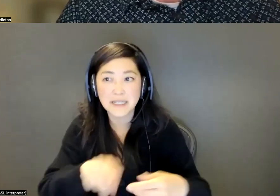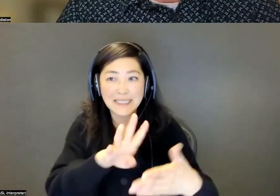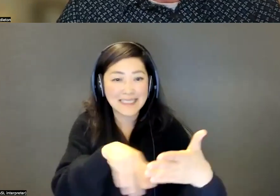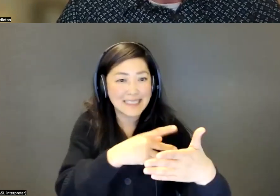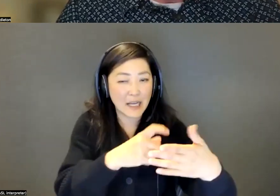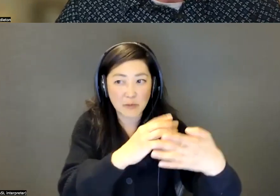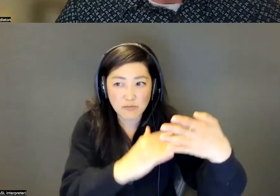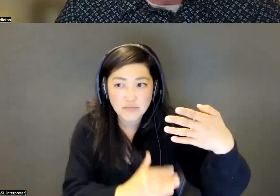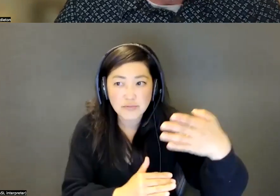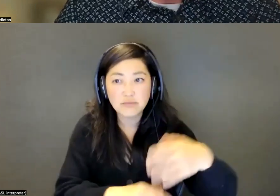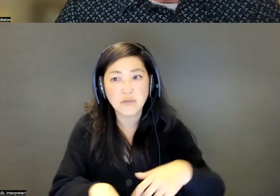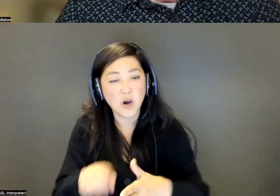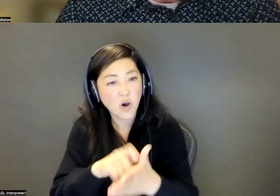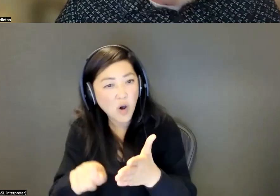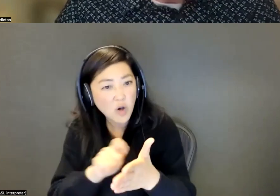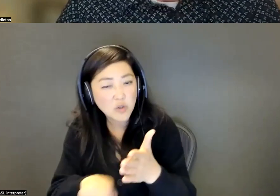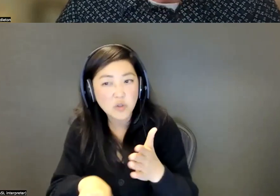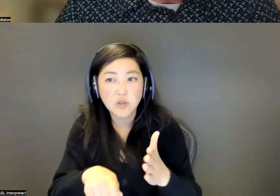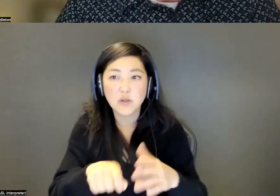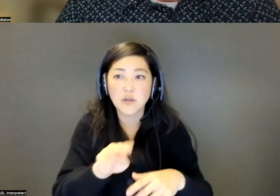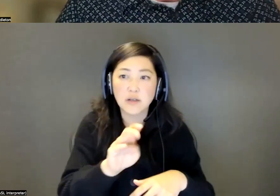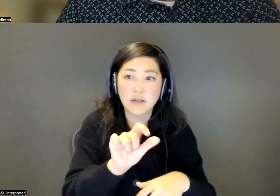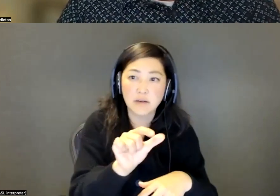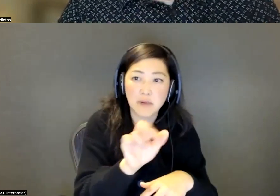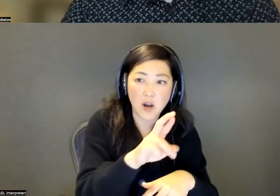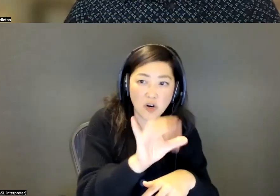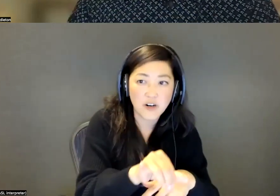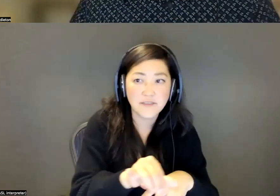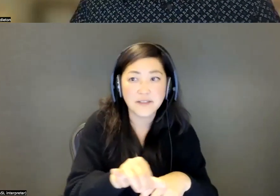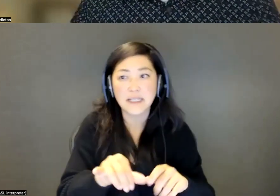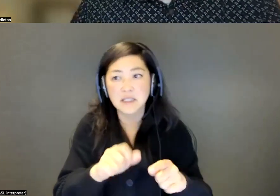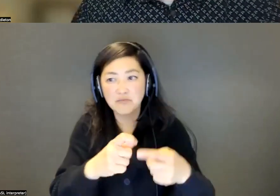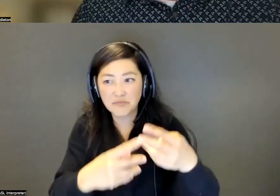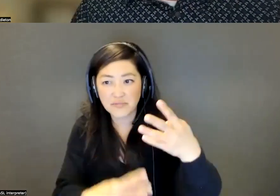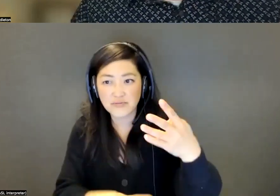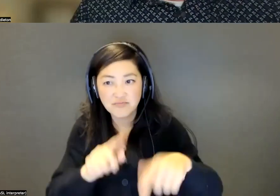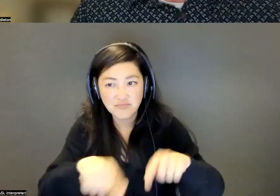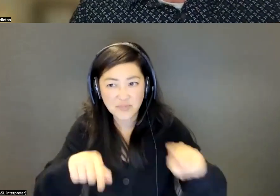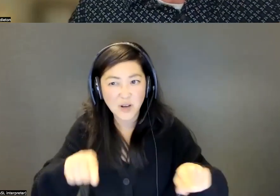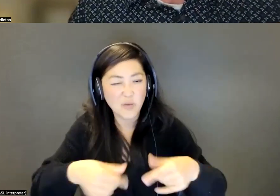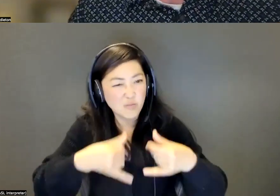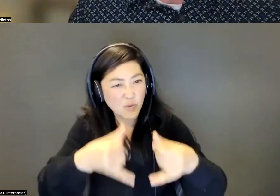accessibility, metadata, prizes, awards, and more? Will this metadata be shown on your website?"